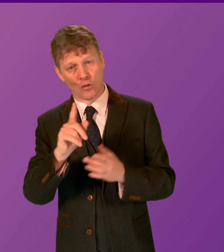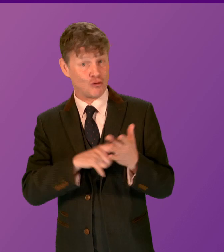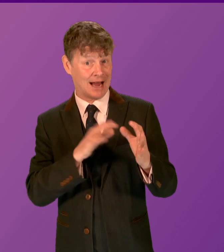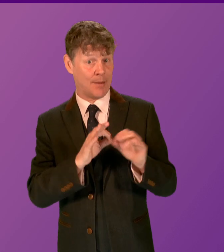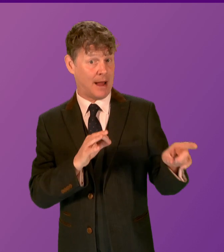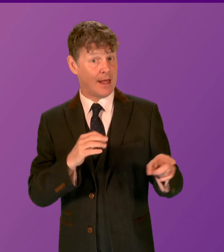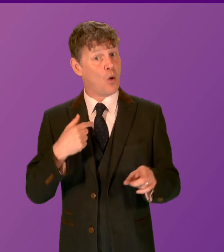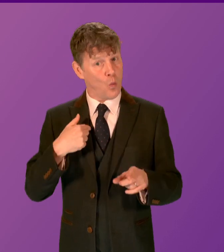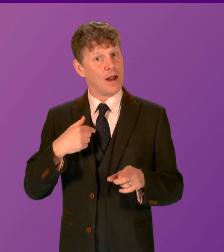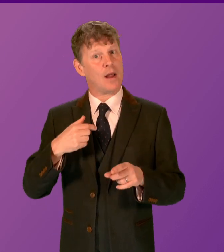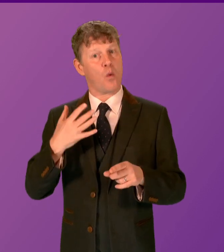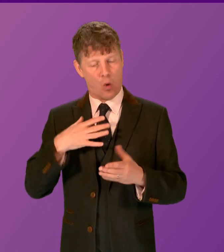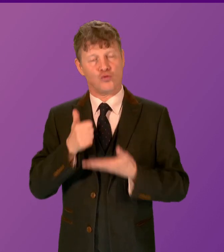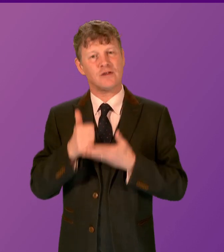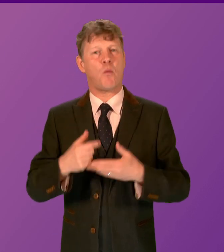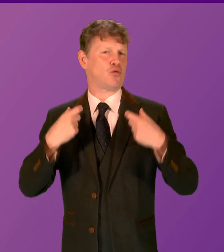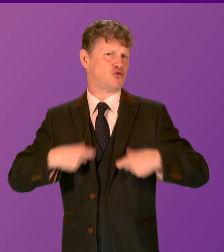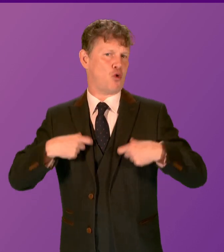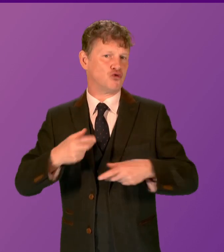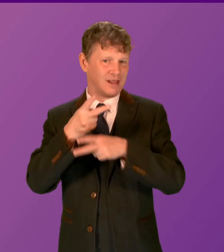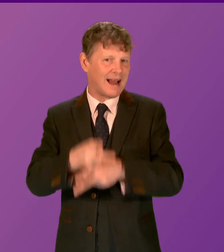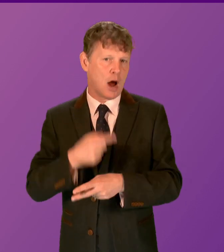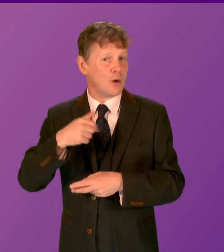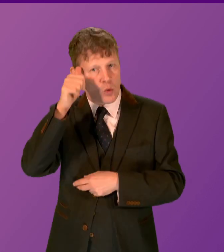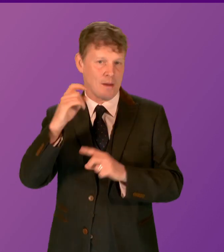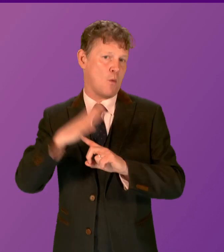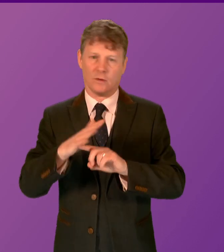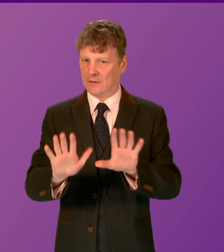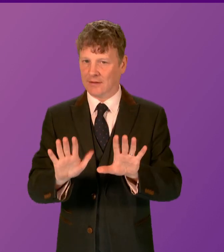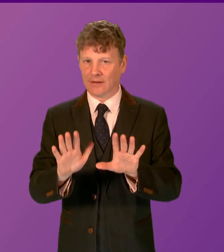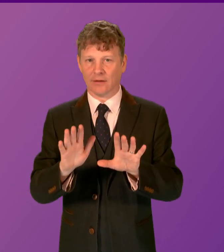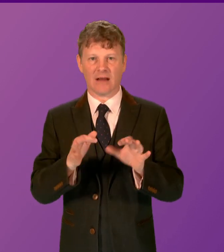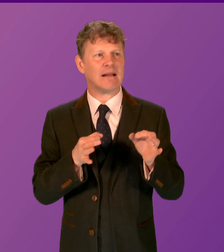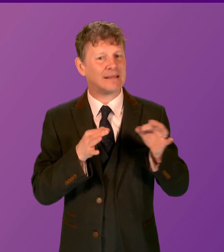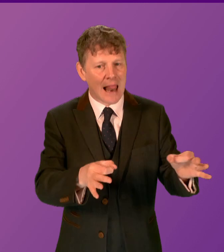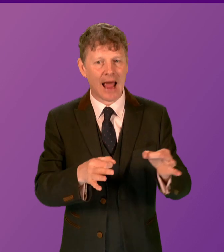to support social care, because we know how important that is for dealing with the delayed discharge issue.